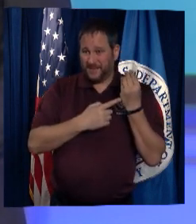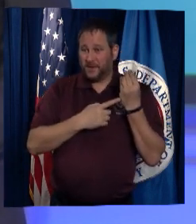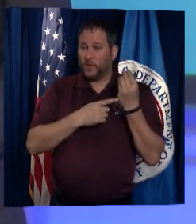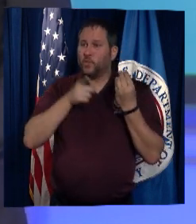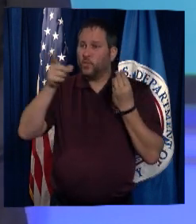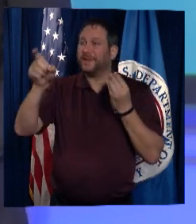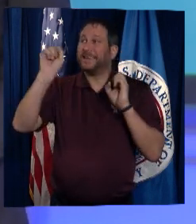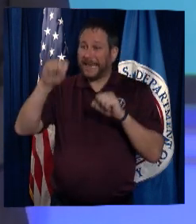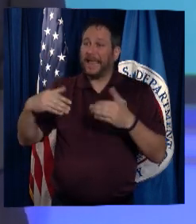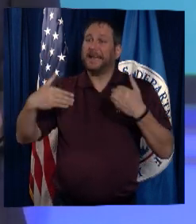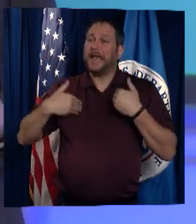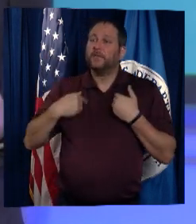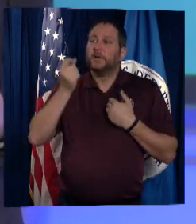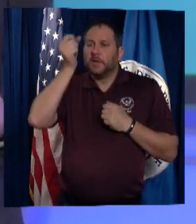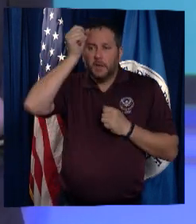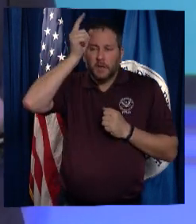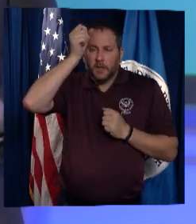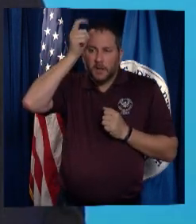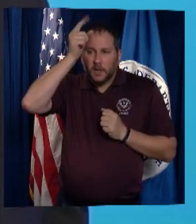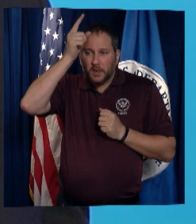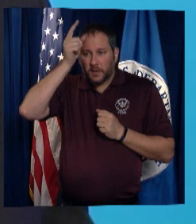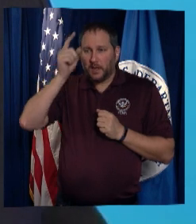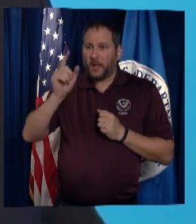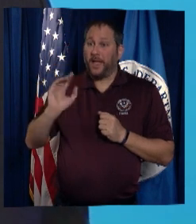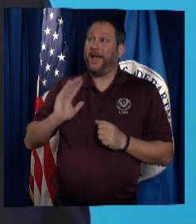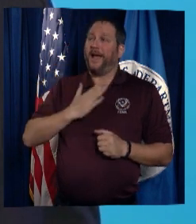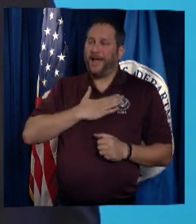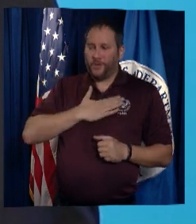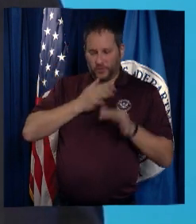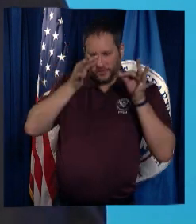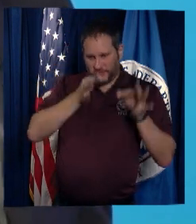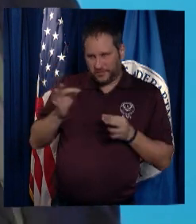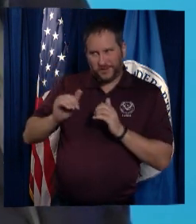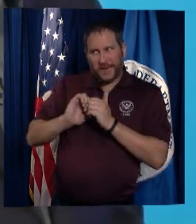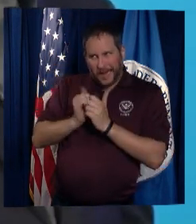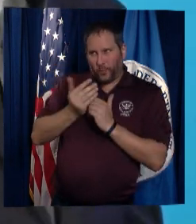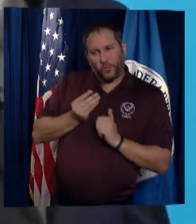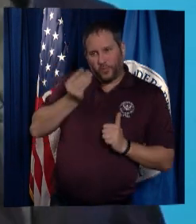crisis cleanup hat on, right. I have a lot of